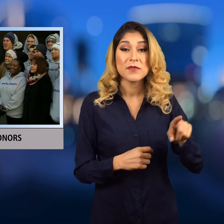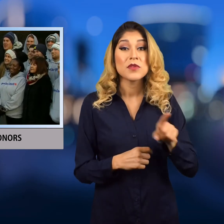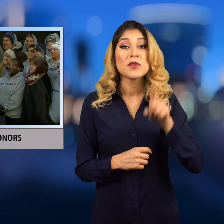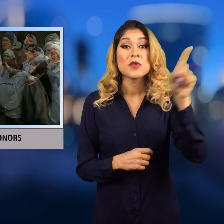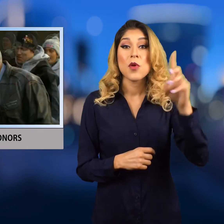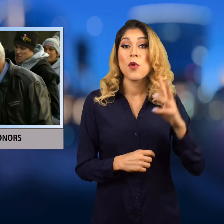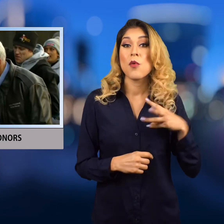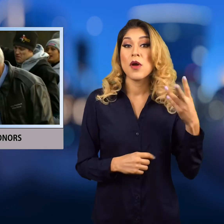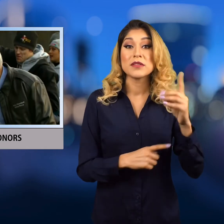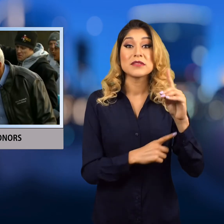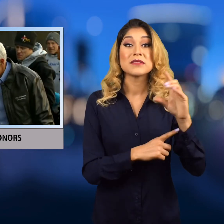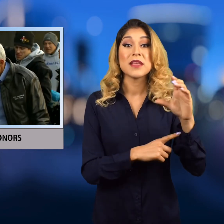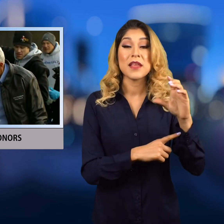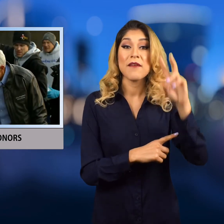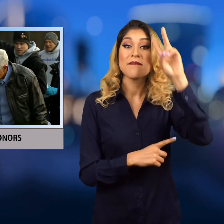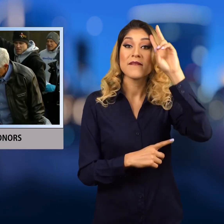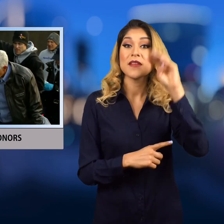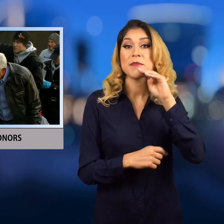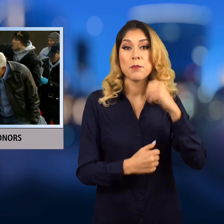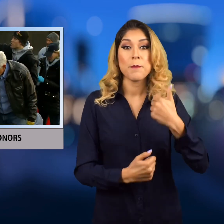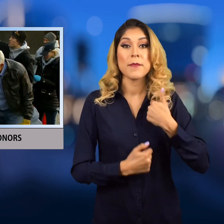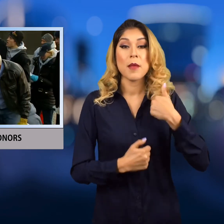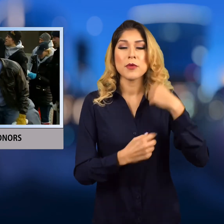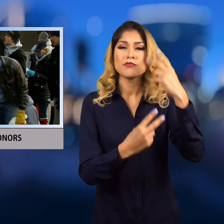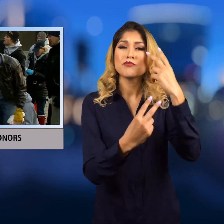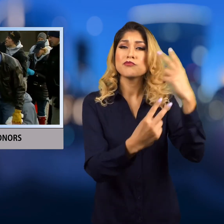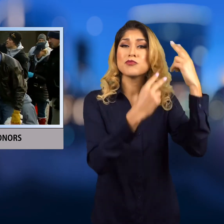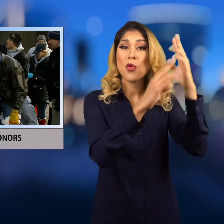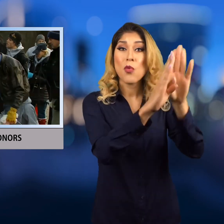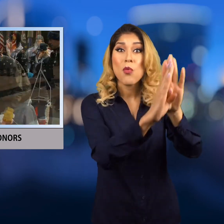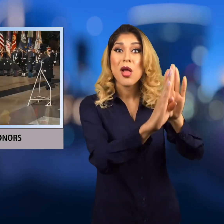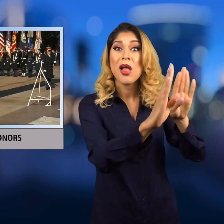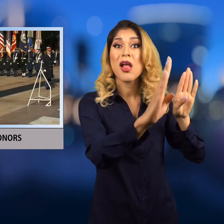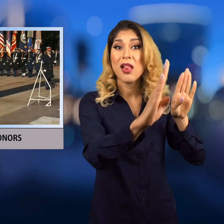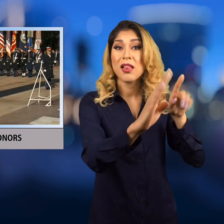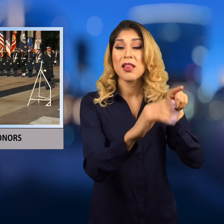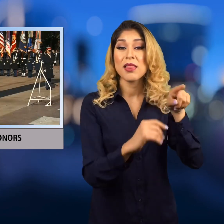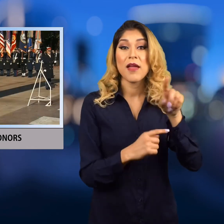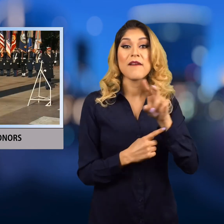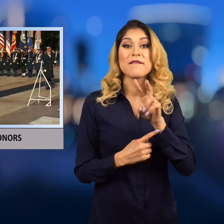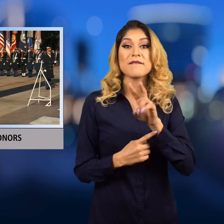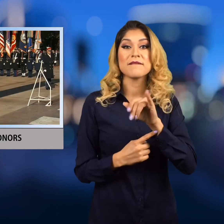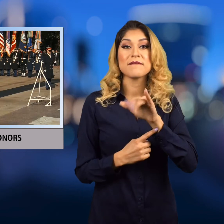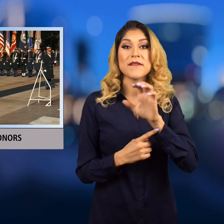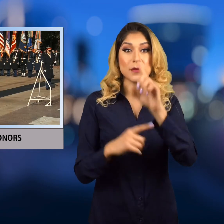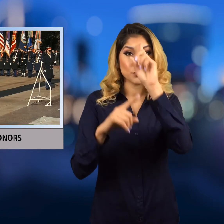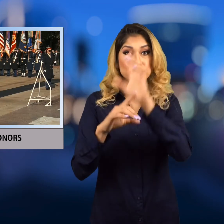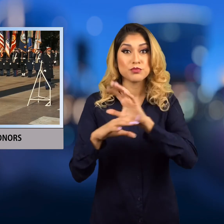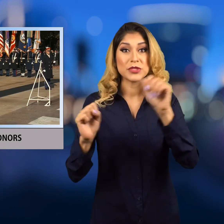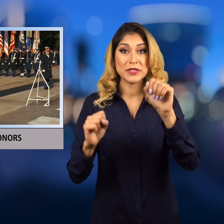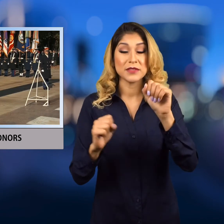In Washington D.C. Vice President Mike Pence